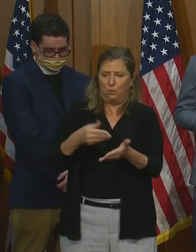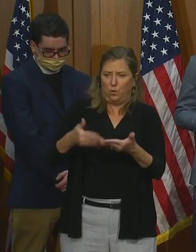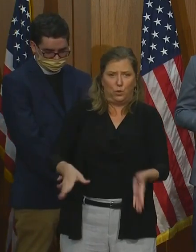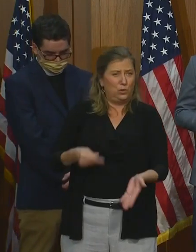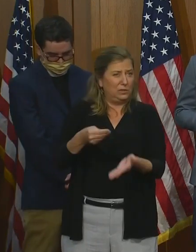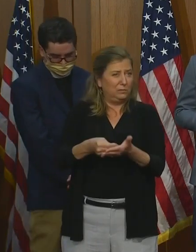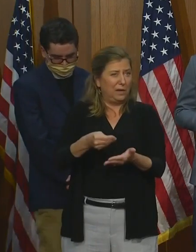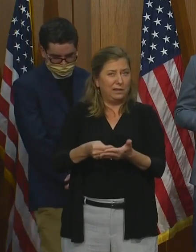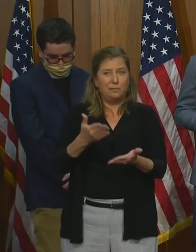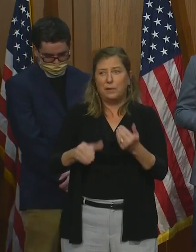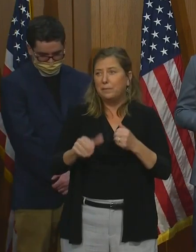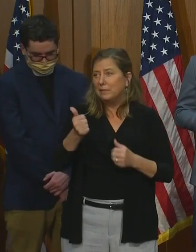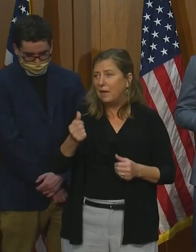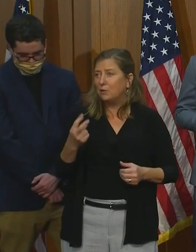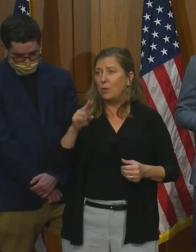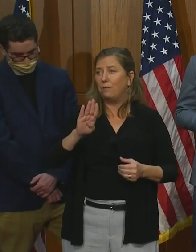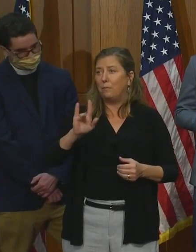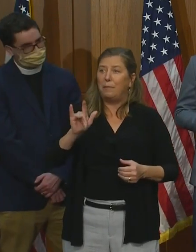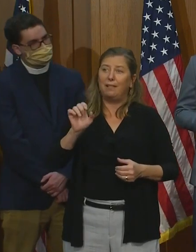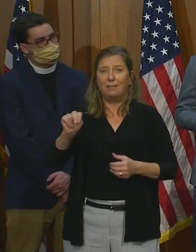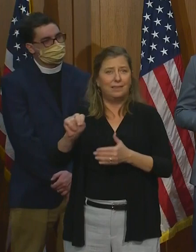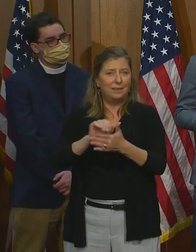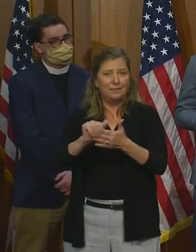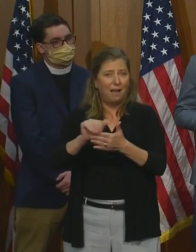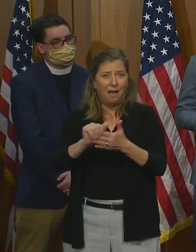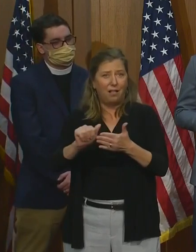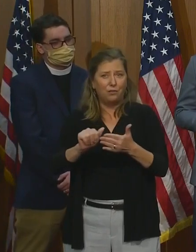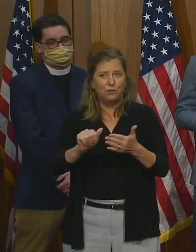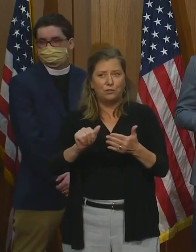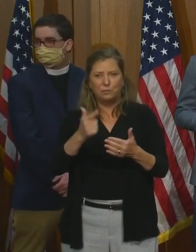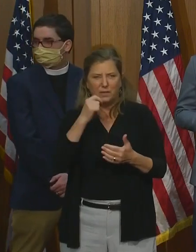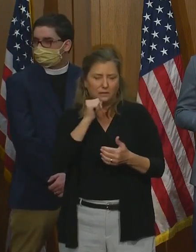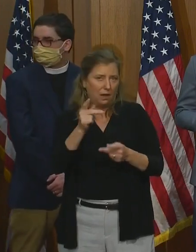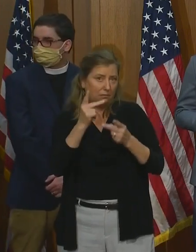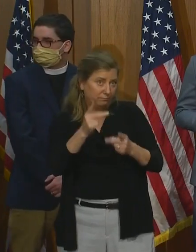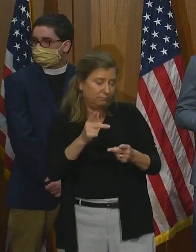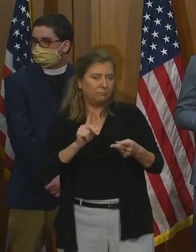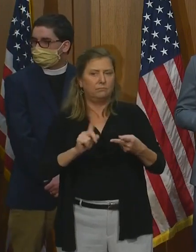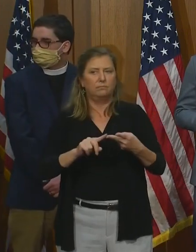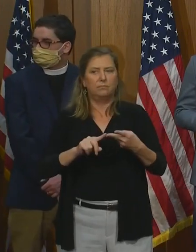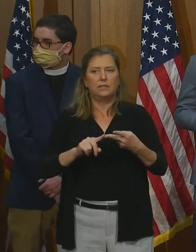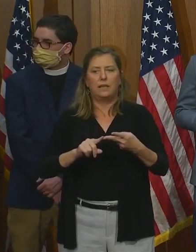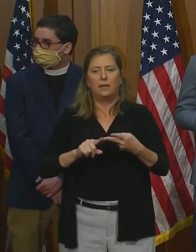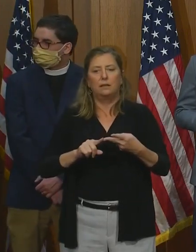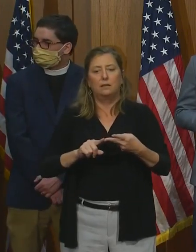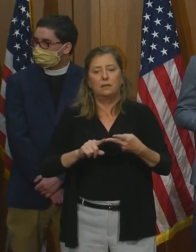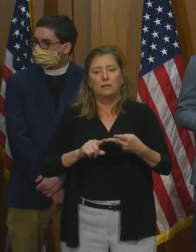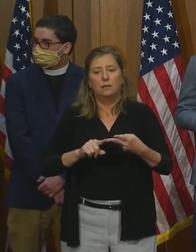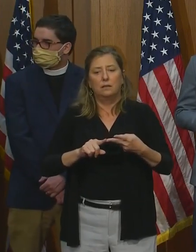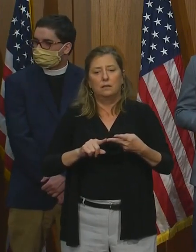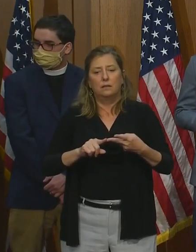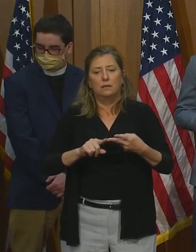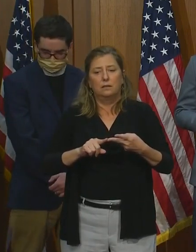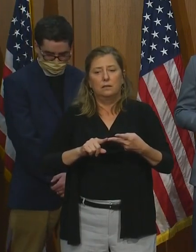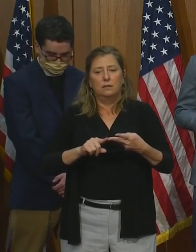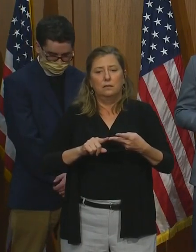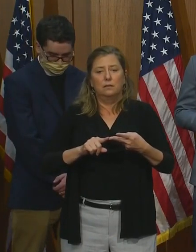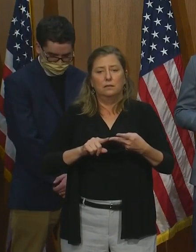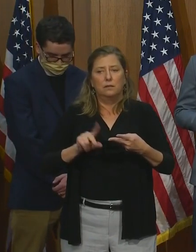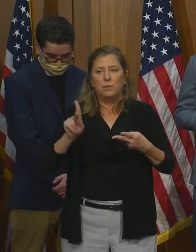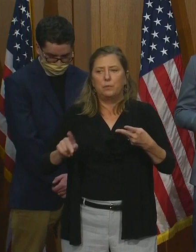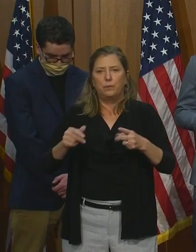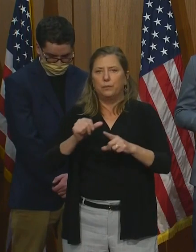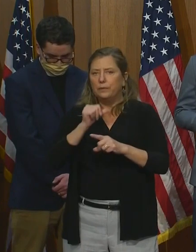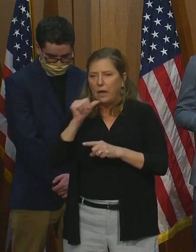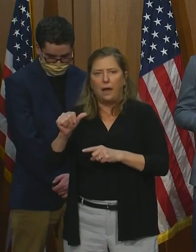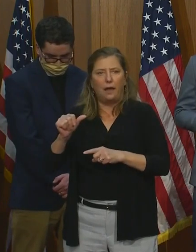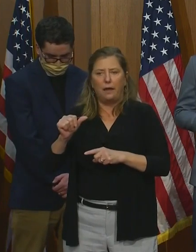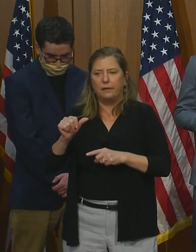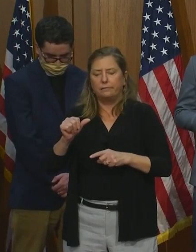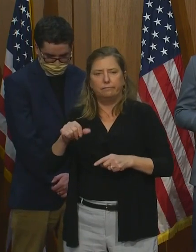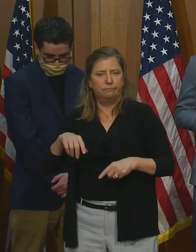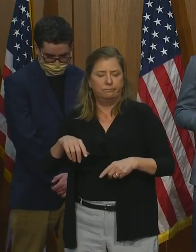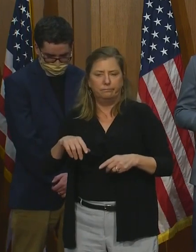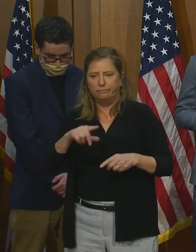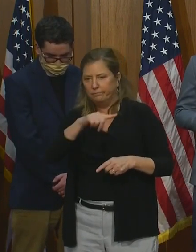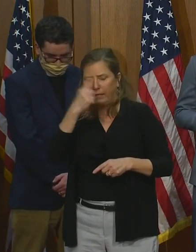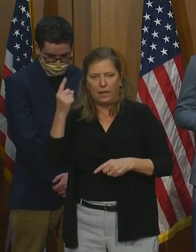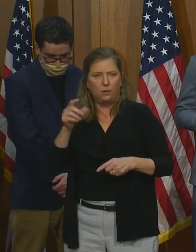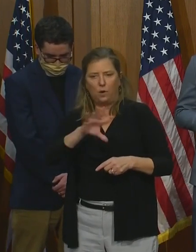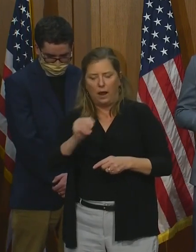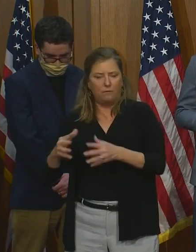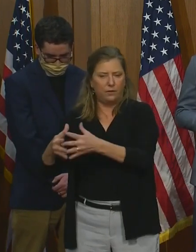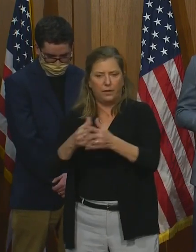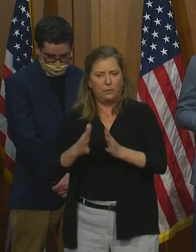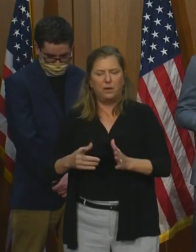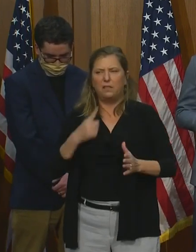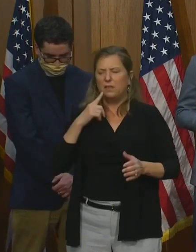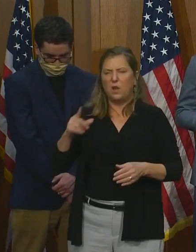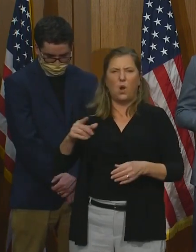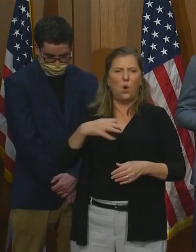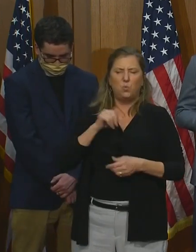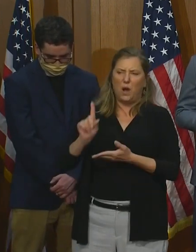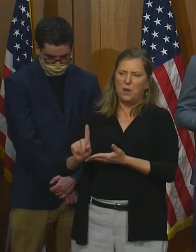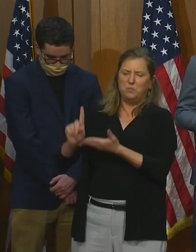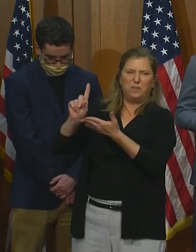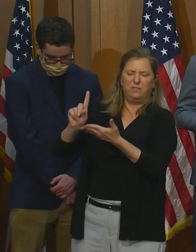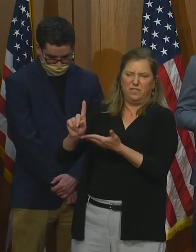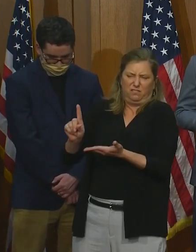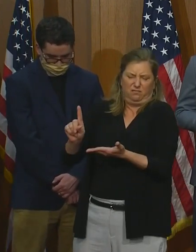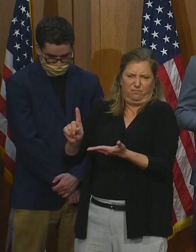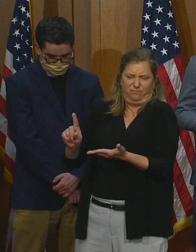THE MARKET. RIGHT YEAH WALL.